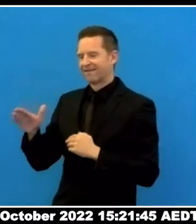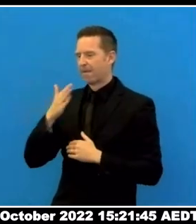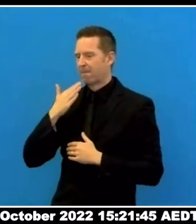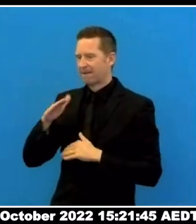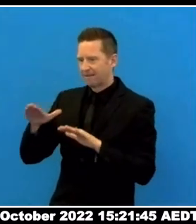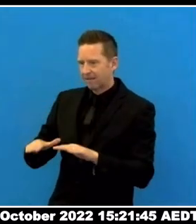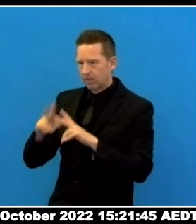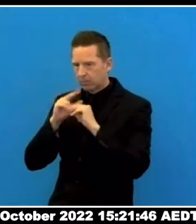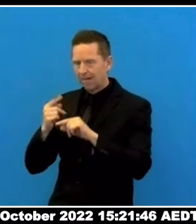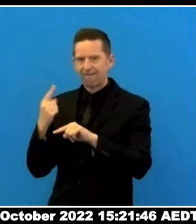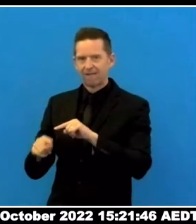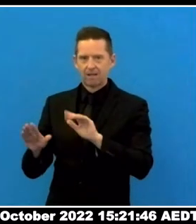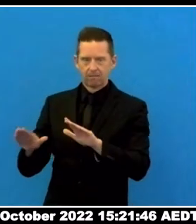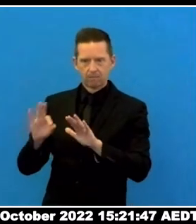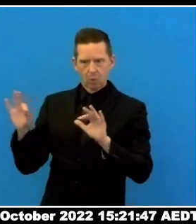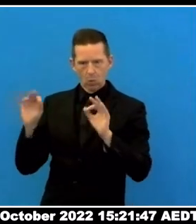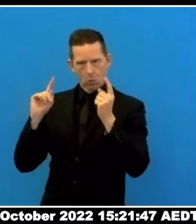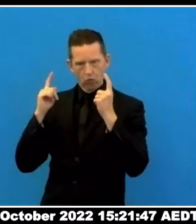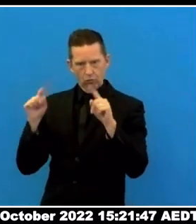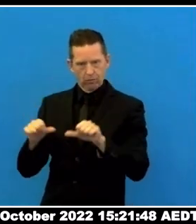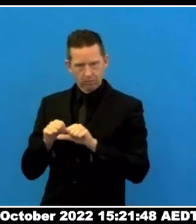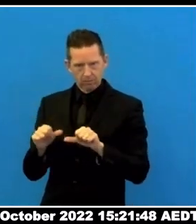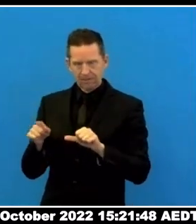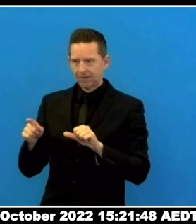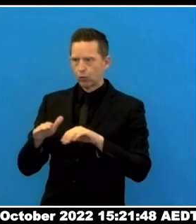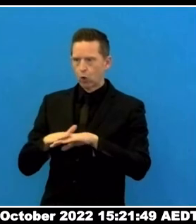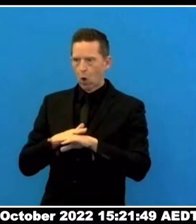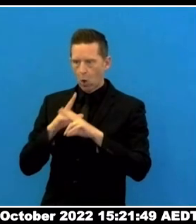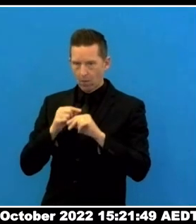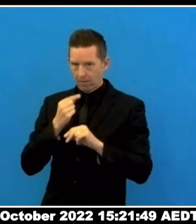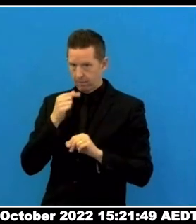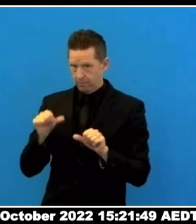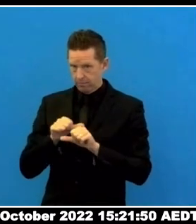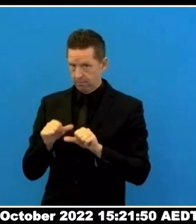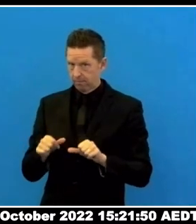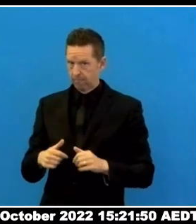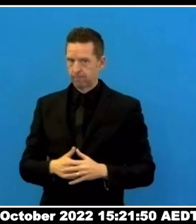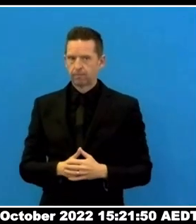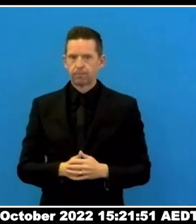There's nothing to be worried about but just slow down a little bit and we can all follow. Yes.